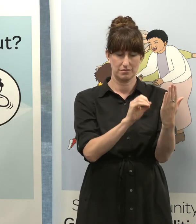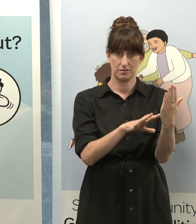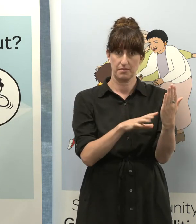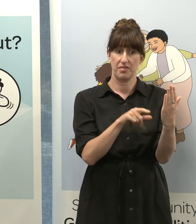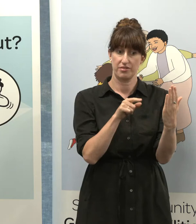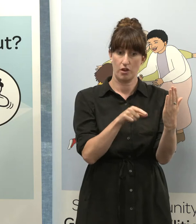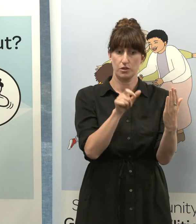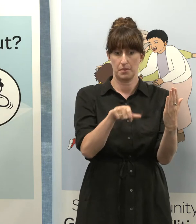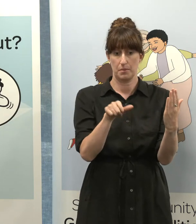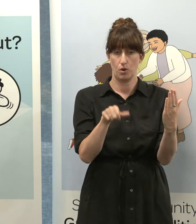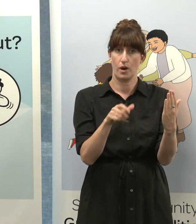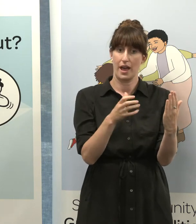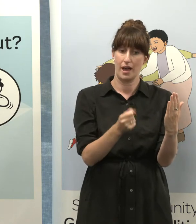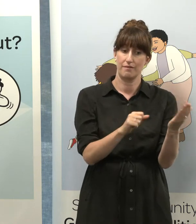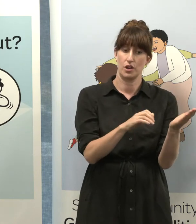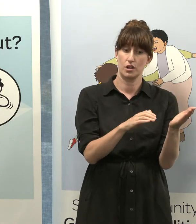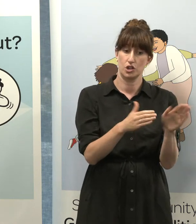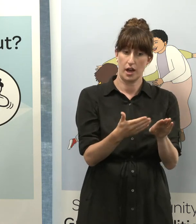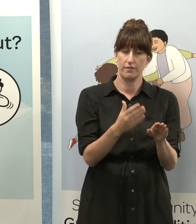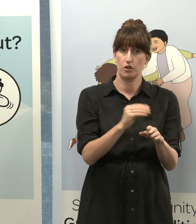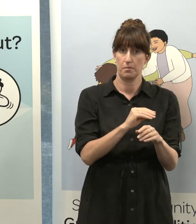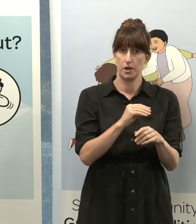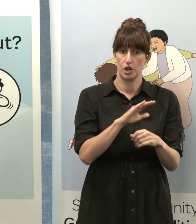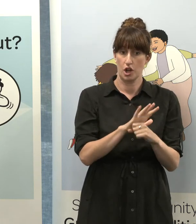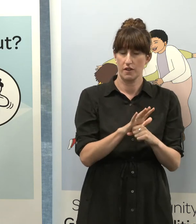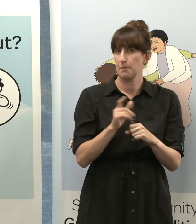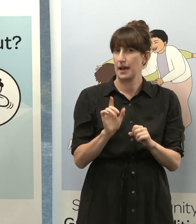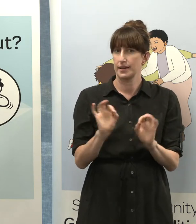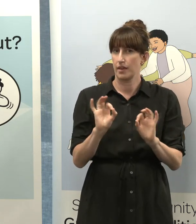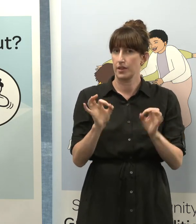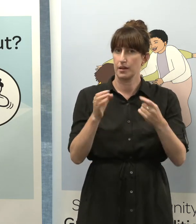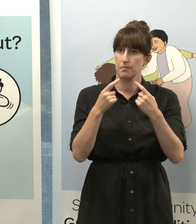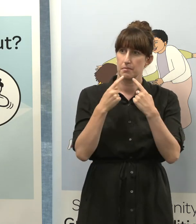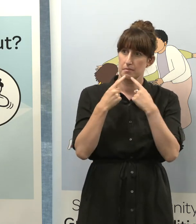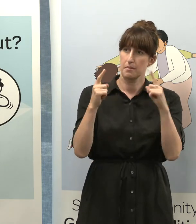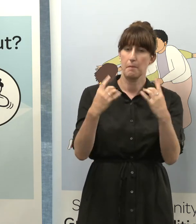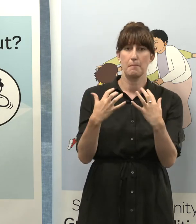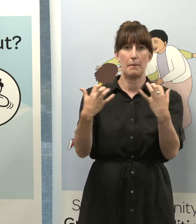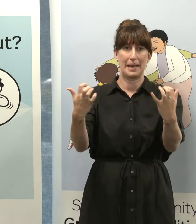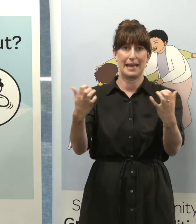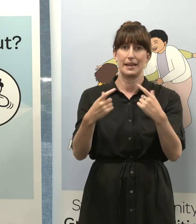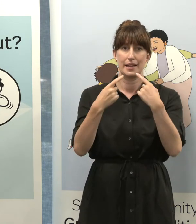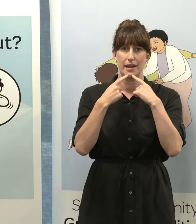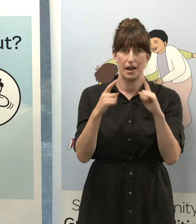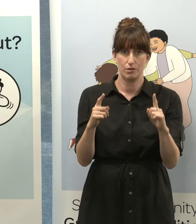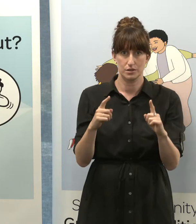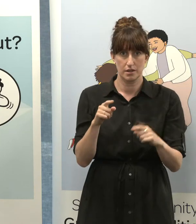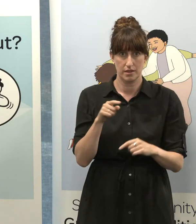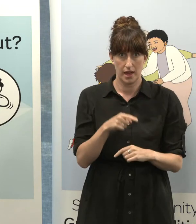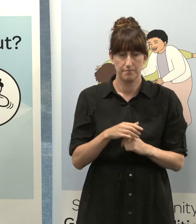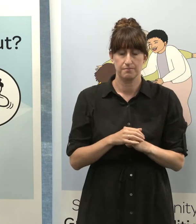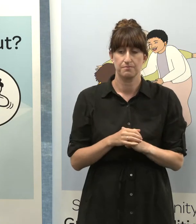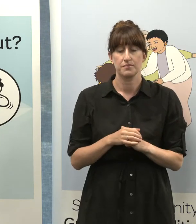nine deaths recorded in our